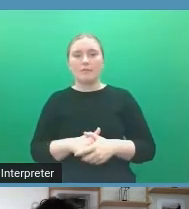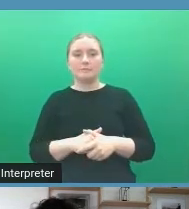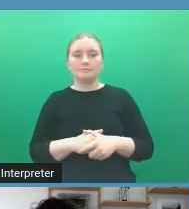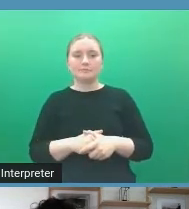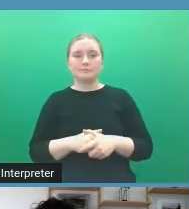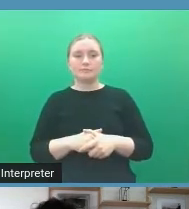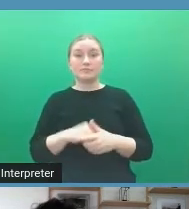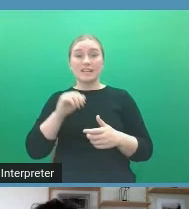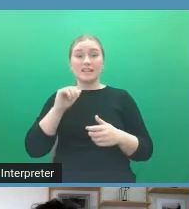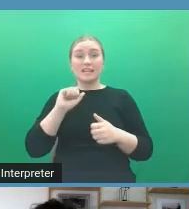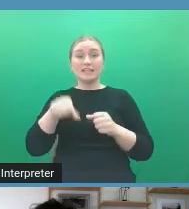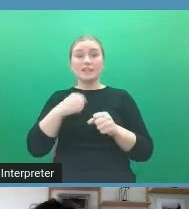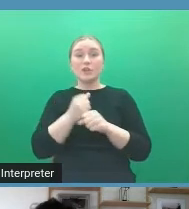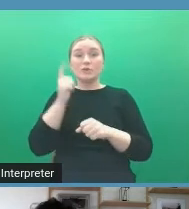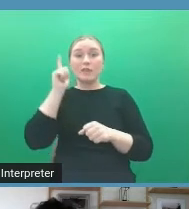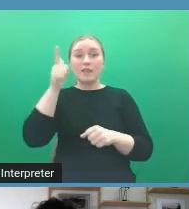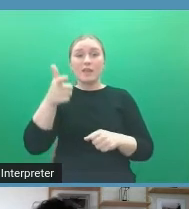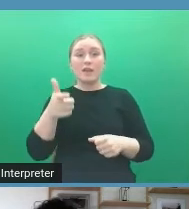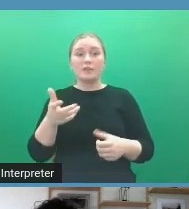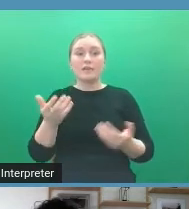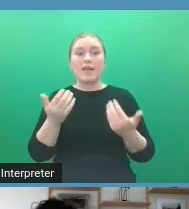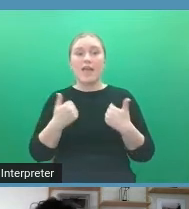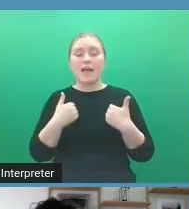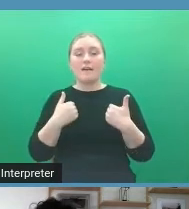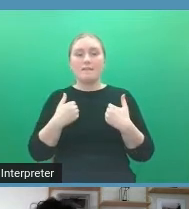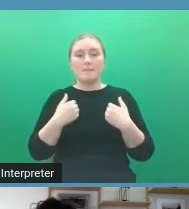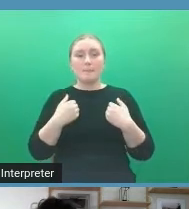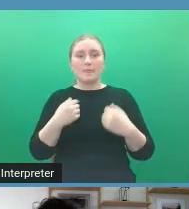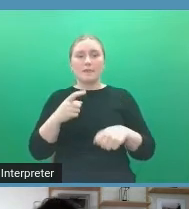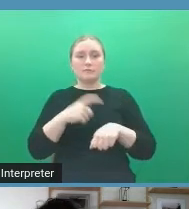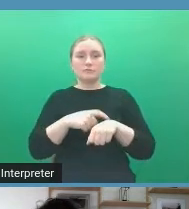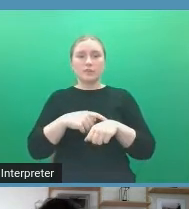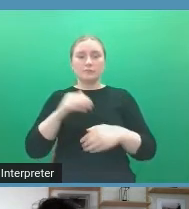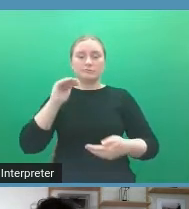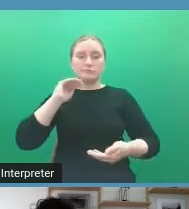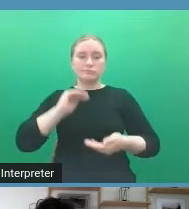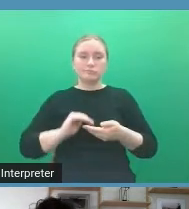it's going to cost us a lot less time and a lot a lot less money to be able to do whatever we need